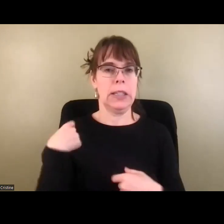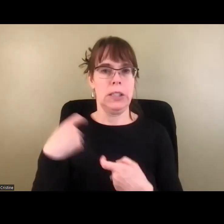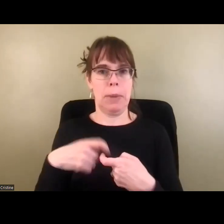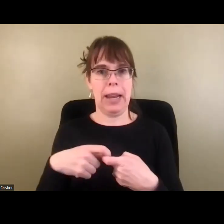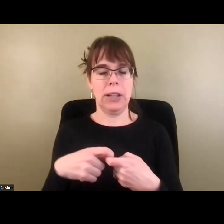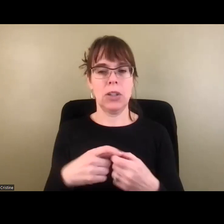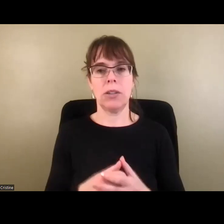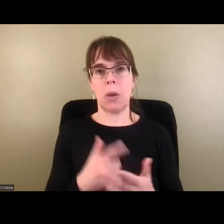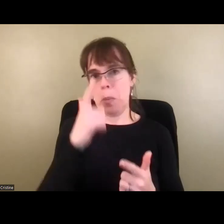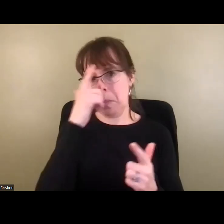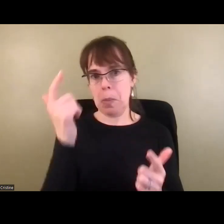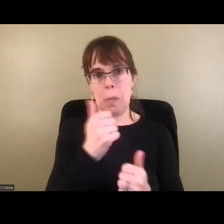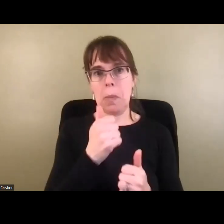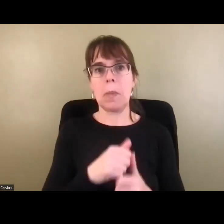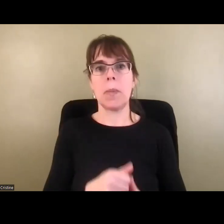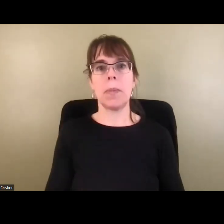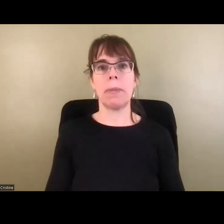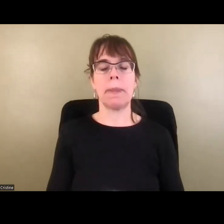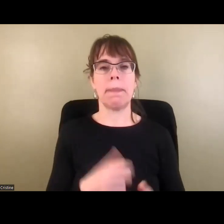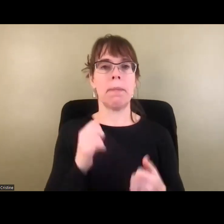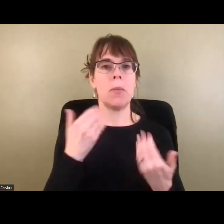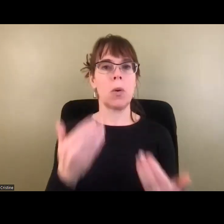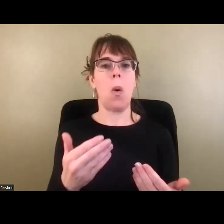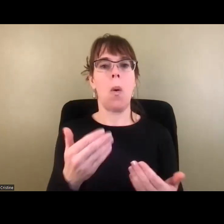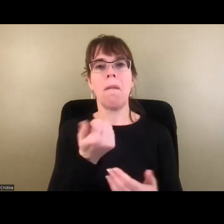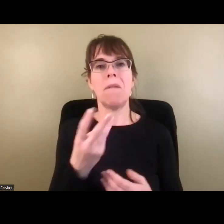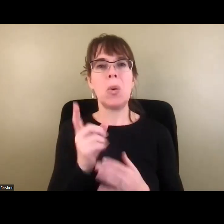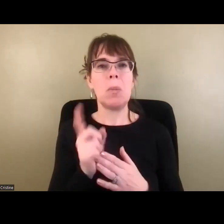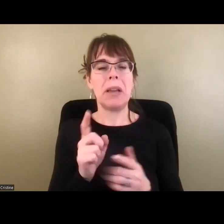So feel free to go ahead and take a few seconds to fill that out.